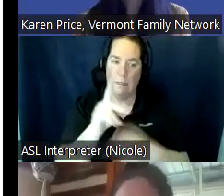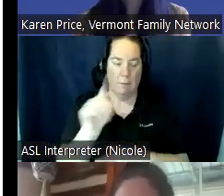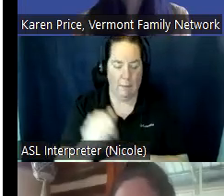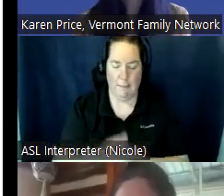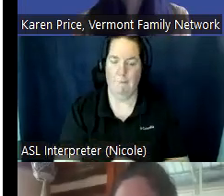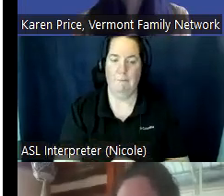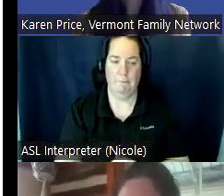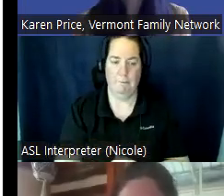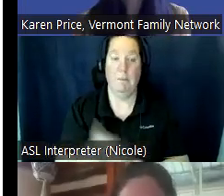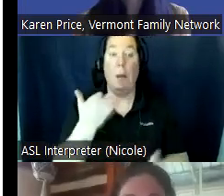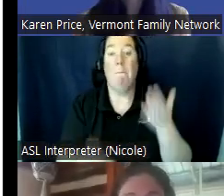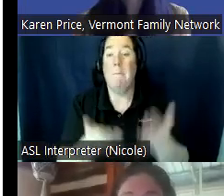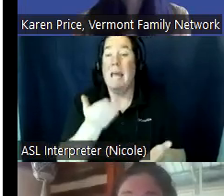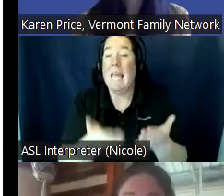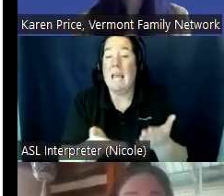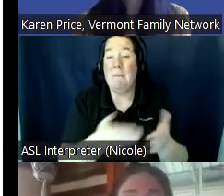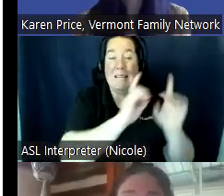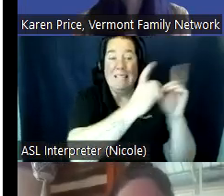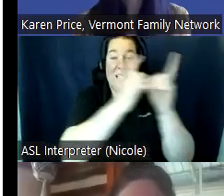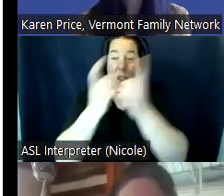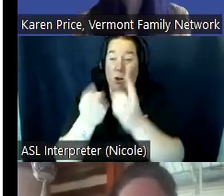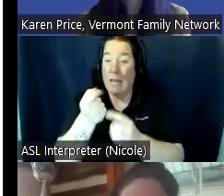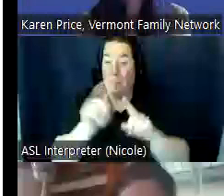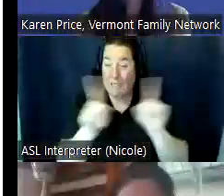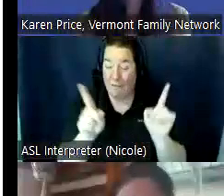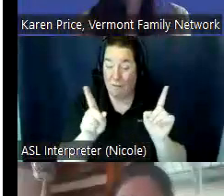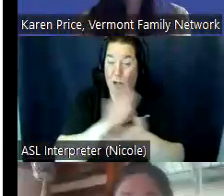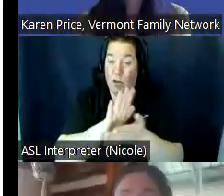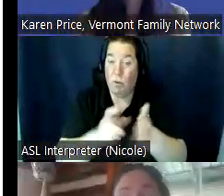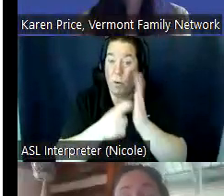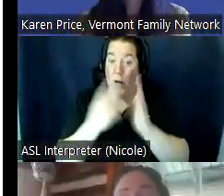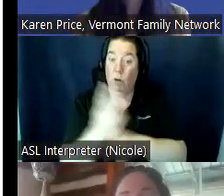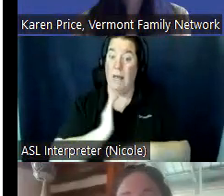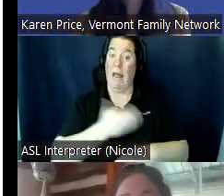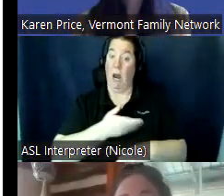different district to district, as schools are not required to use our forms. But their forms must